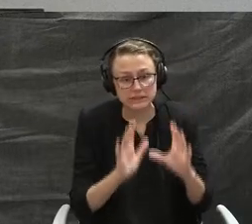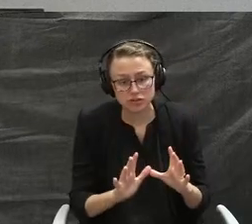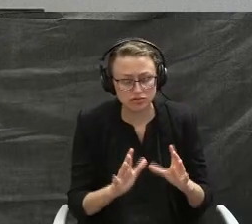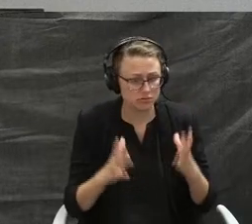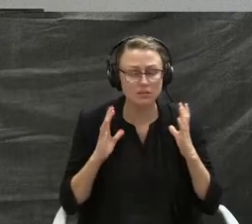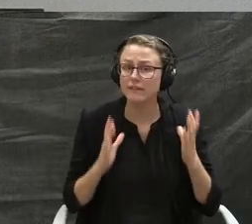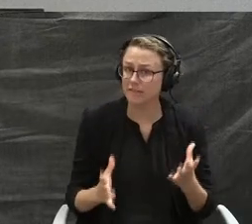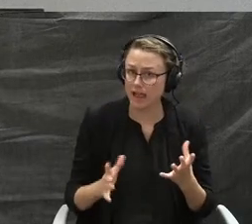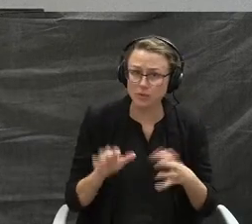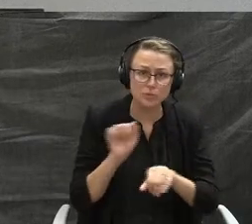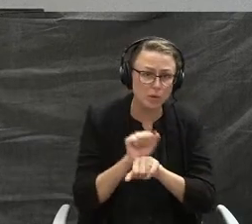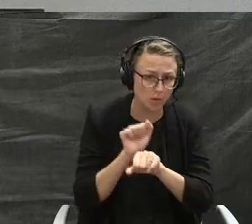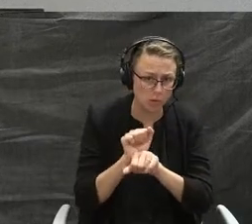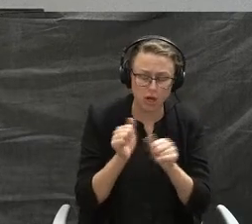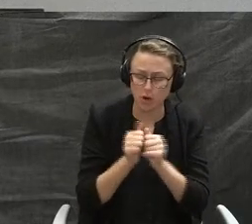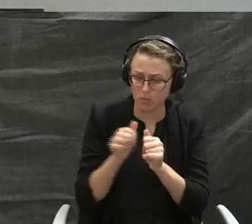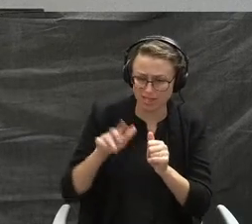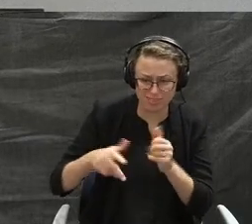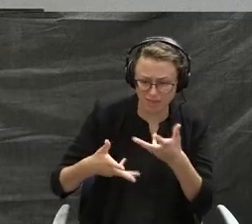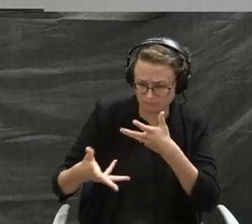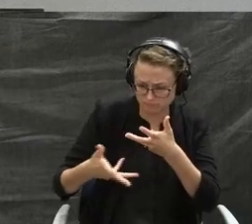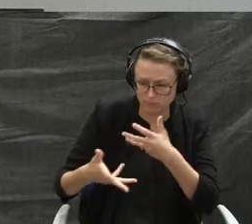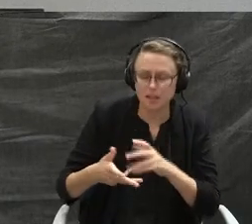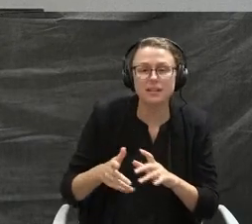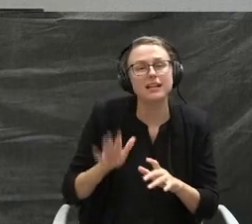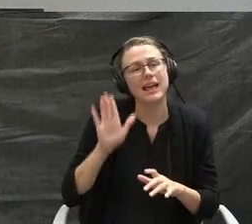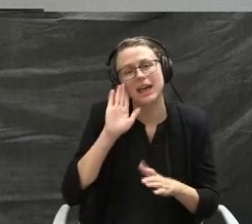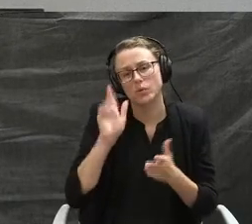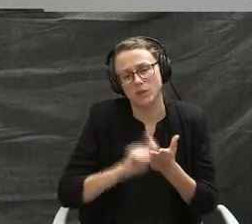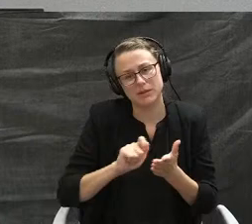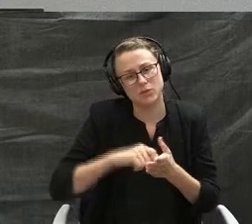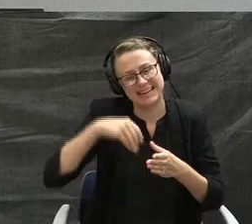with that, and that will be written into the iep that gets